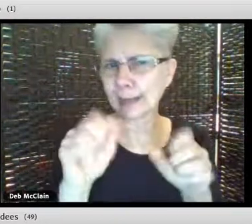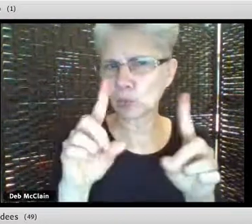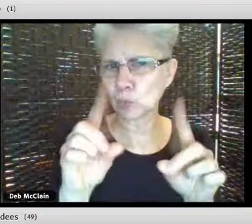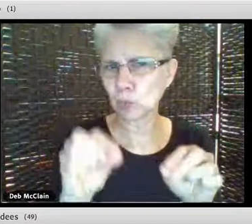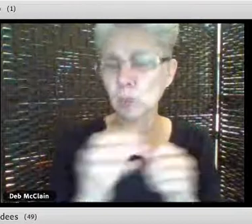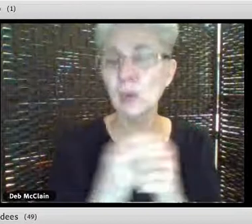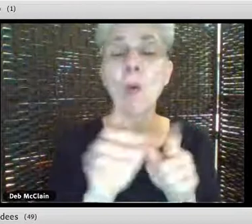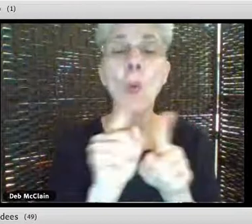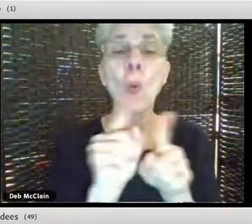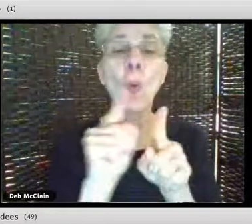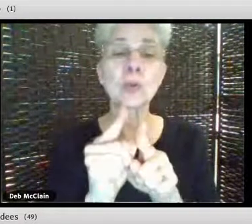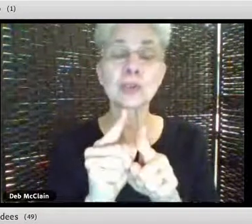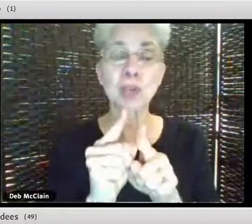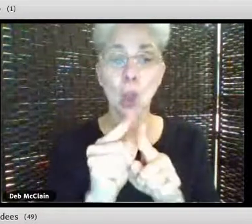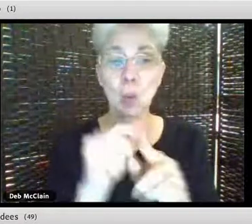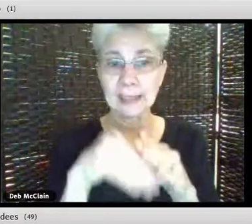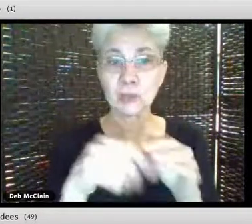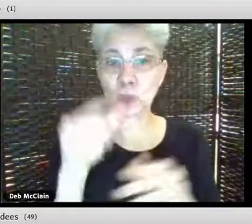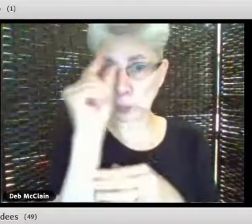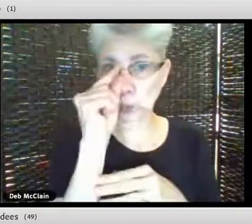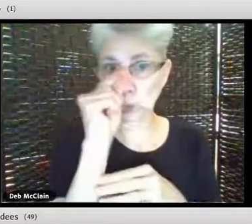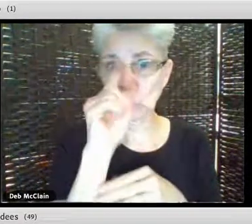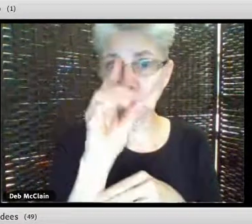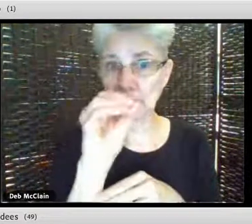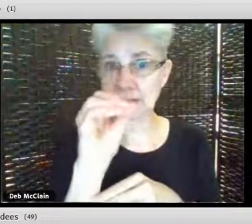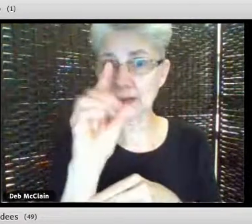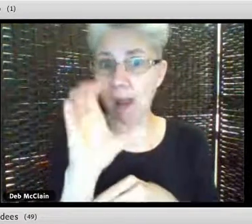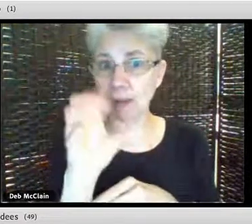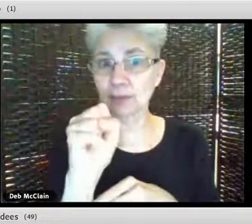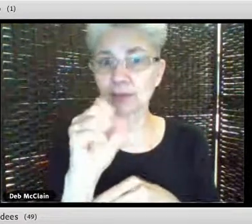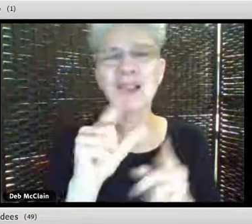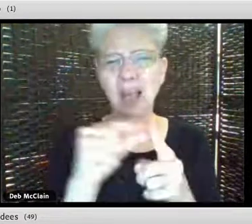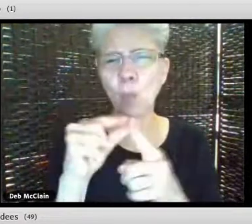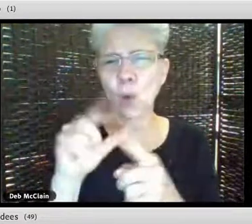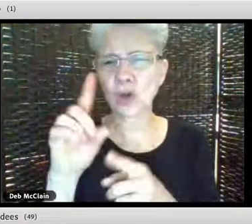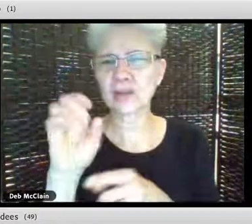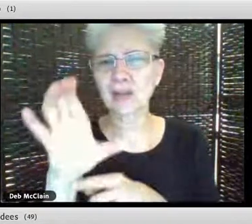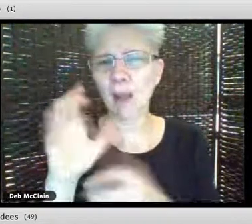There's also -- When we get into Google Docs, kind of like the Word doc program,